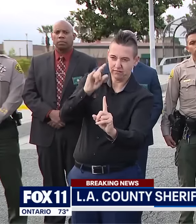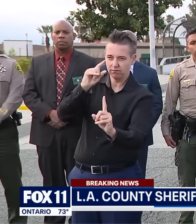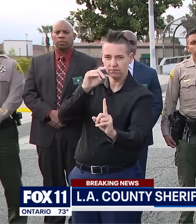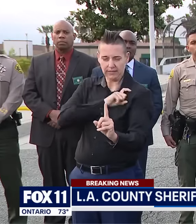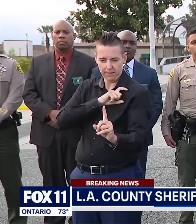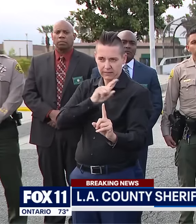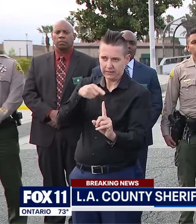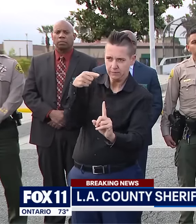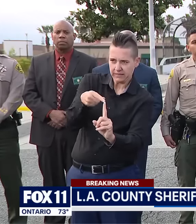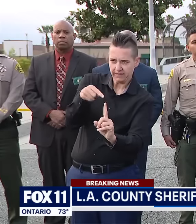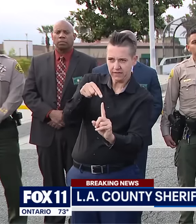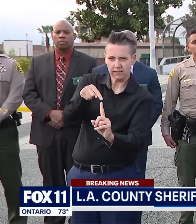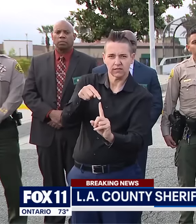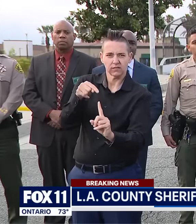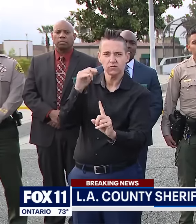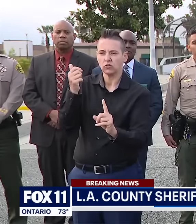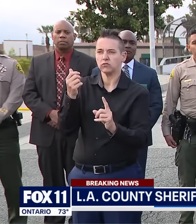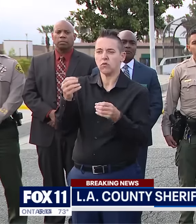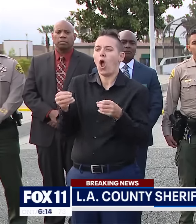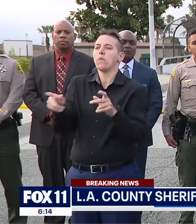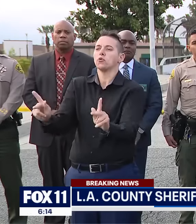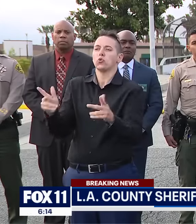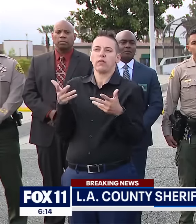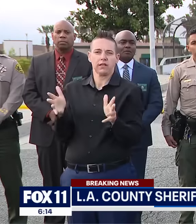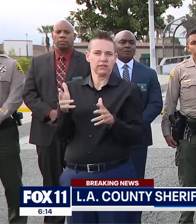there's a lot of, words that I